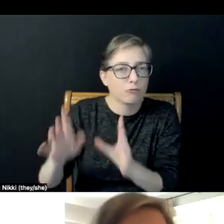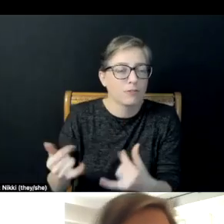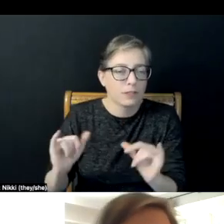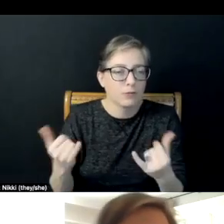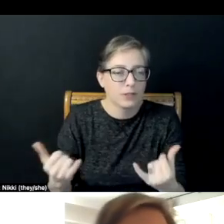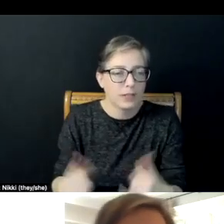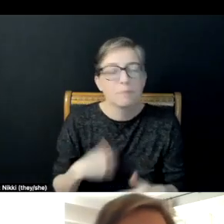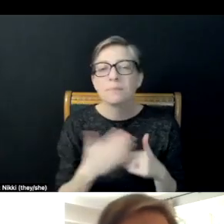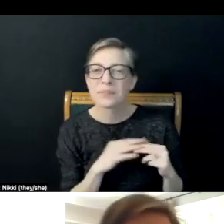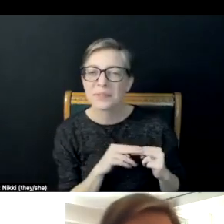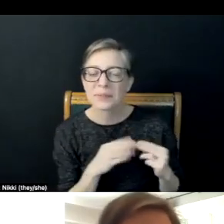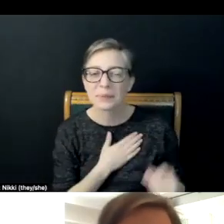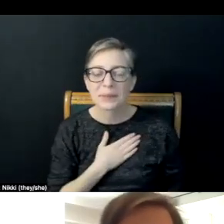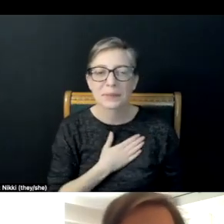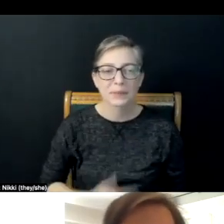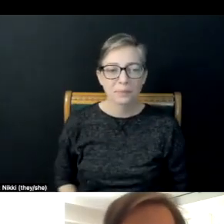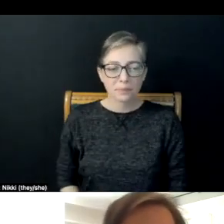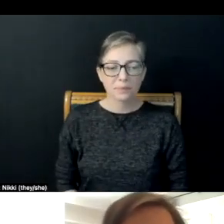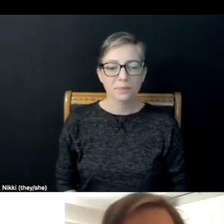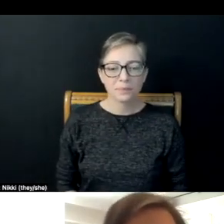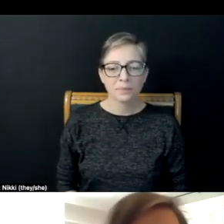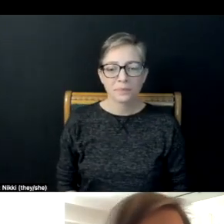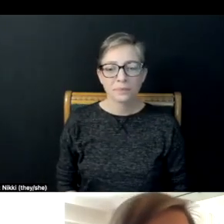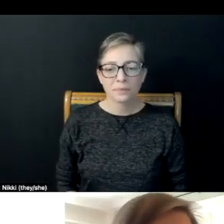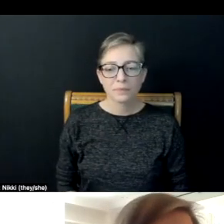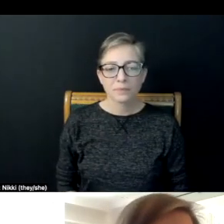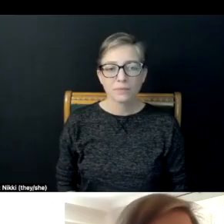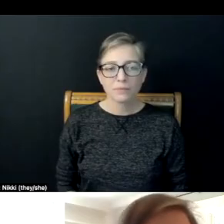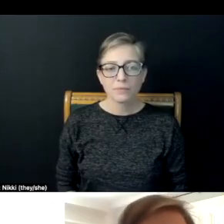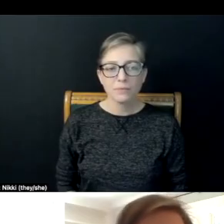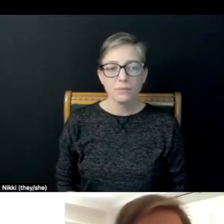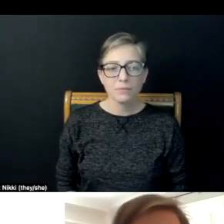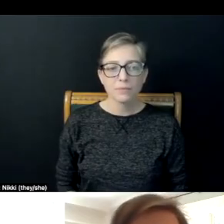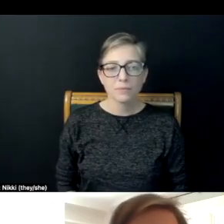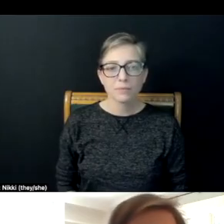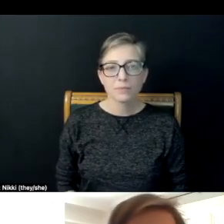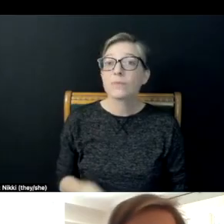Patrick already alluded to this. This is the presence. This bias is ableism.